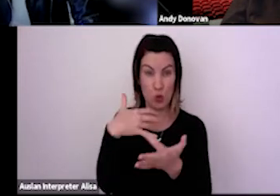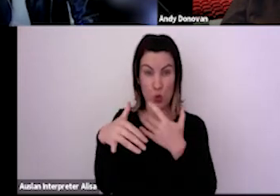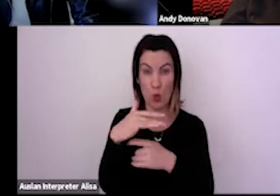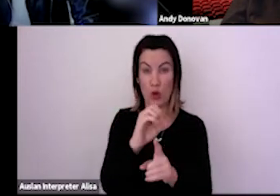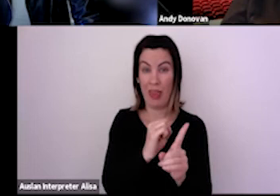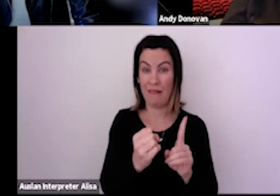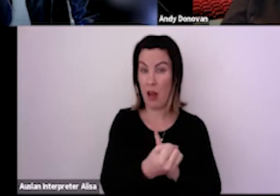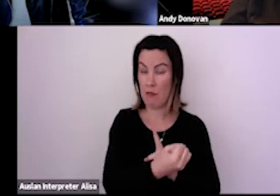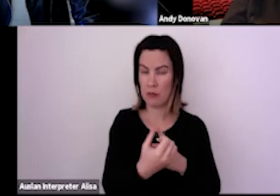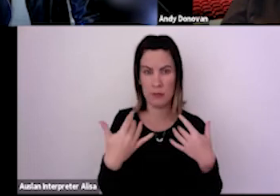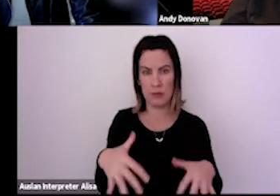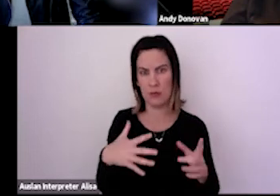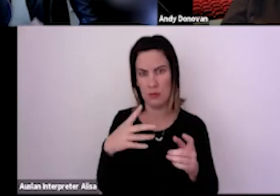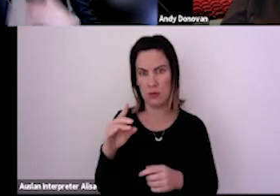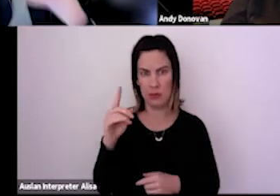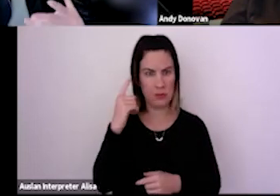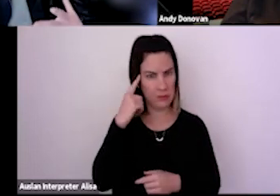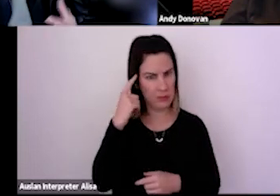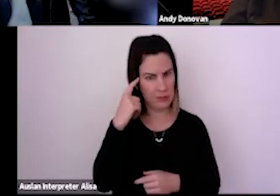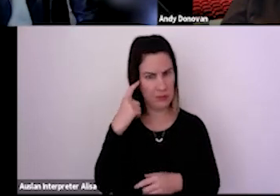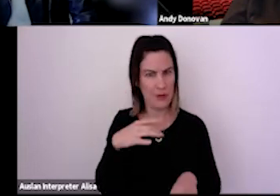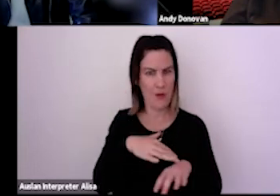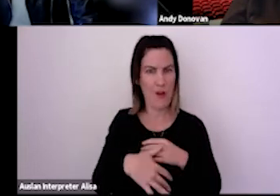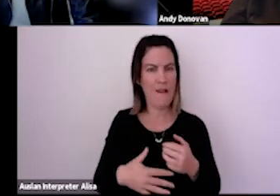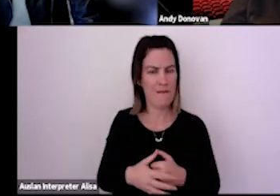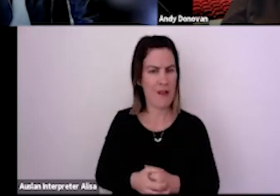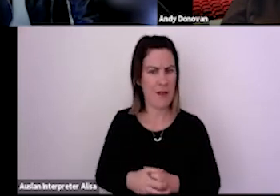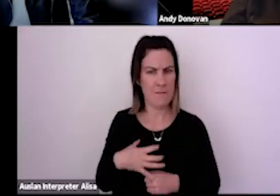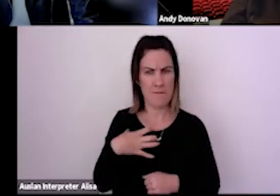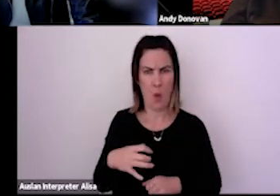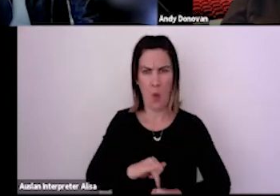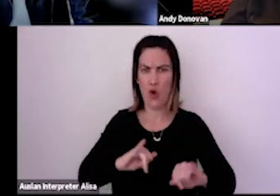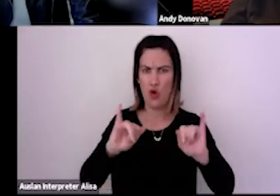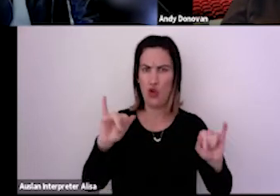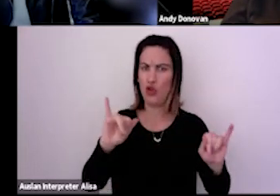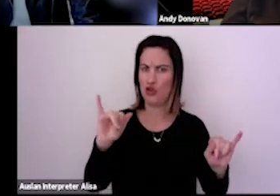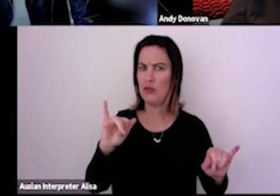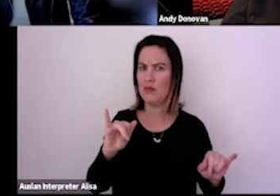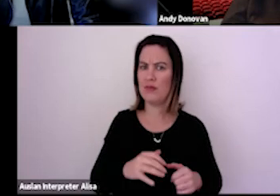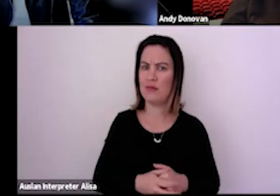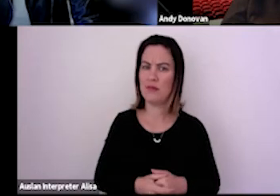for people or, in fact, becoming kind of more acute and urgent in people's minds and people have been really